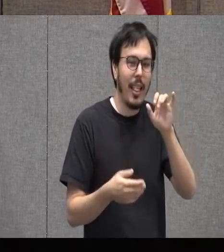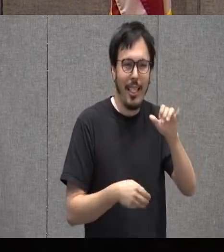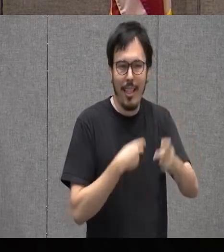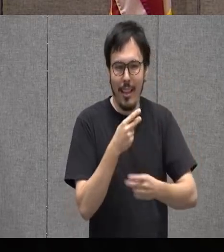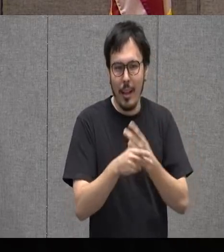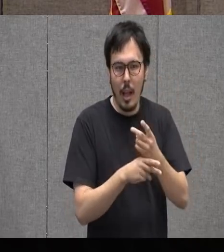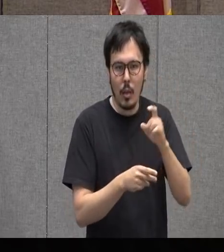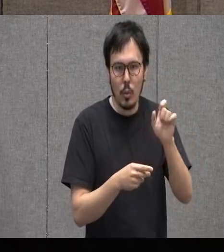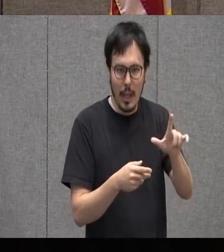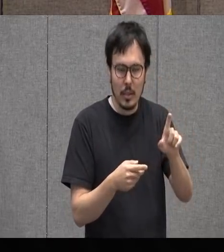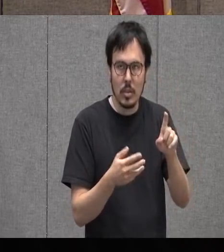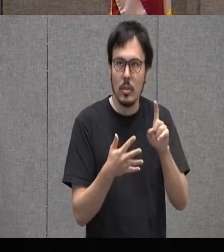How about what if?